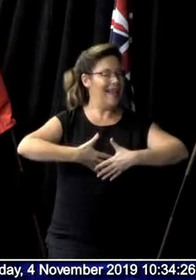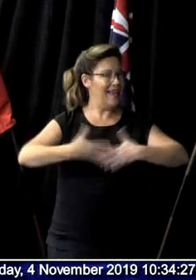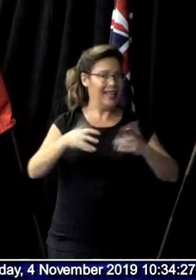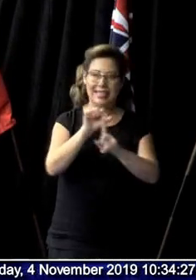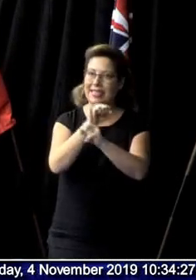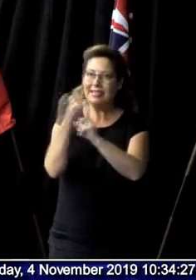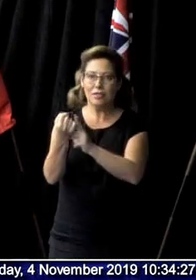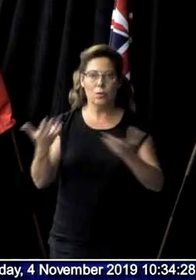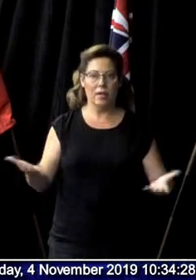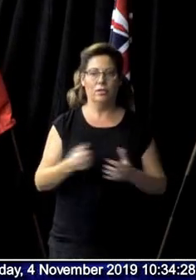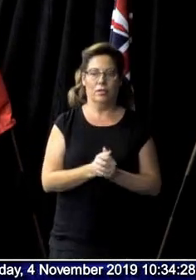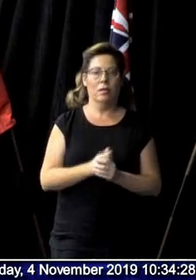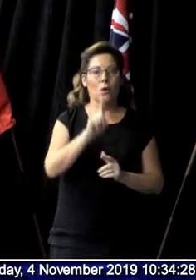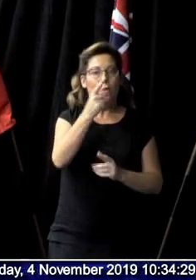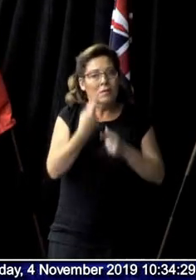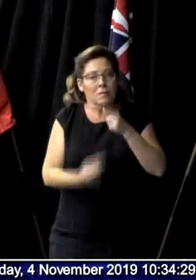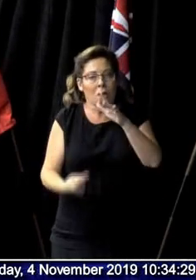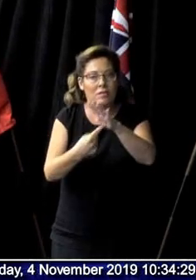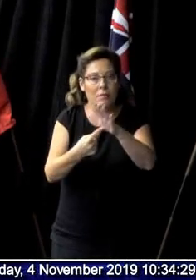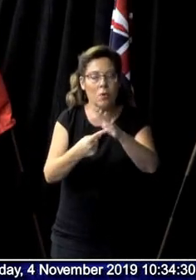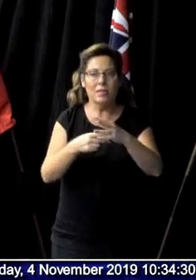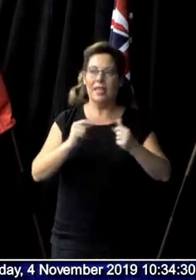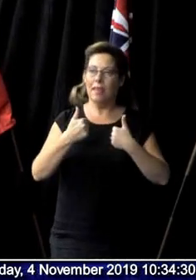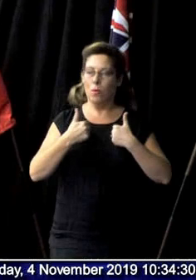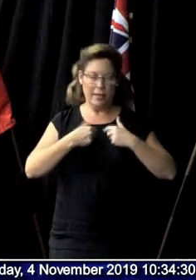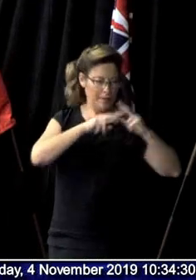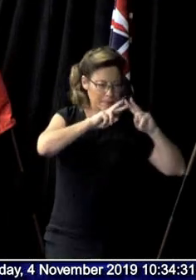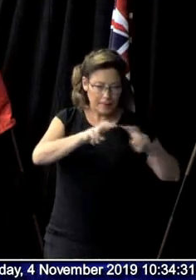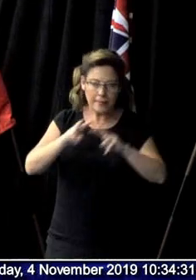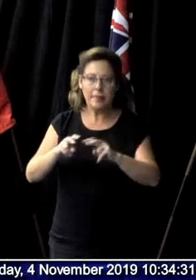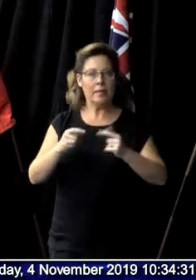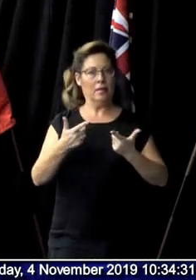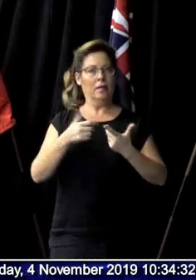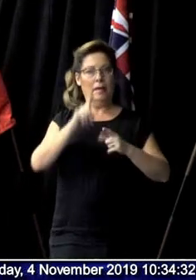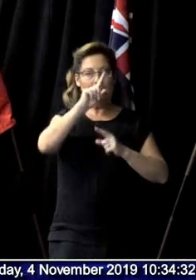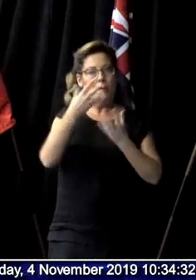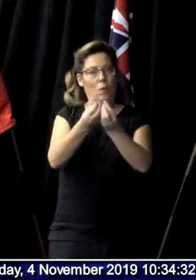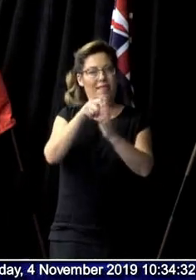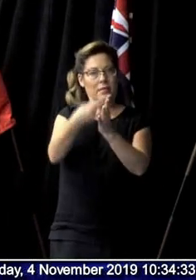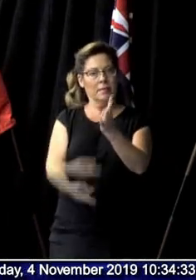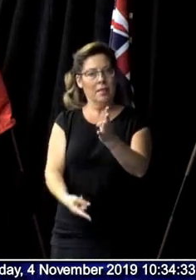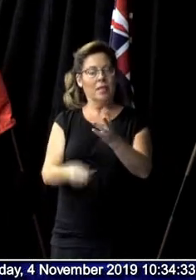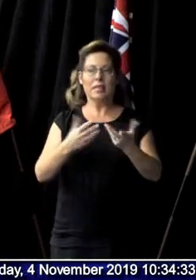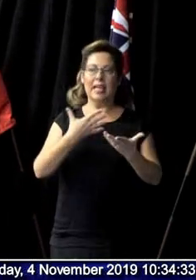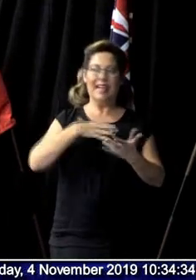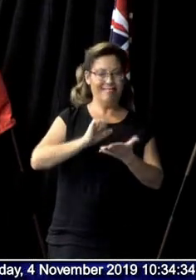of people with disability and their right to live free from violence, abuse, neglect and exploitation.